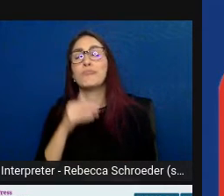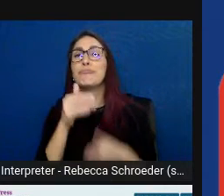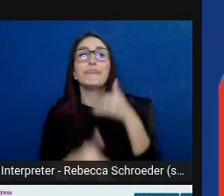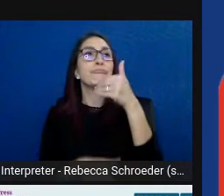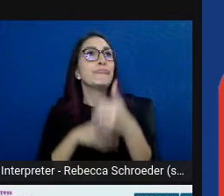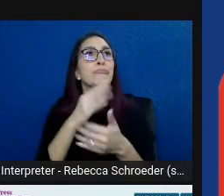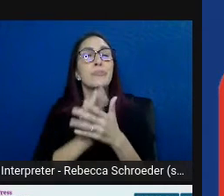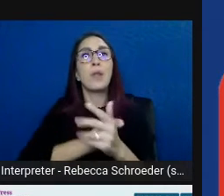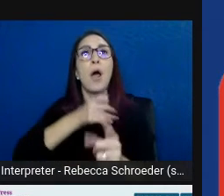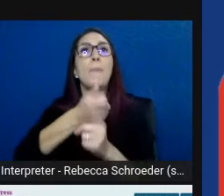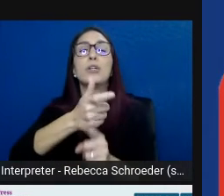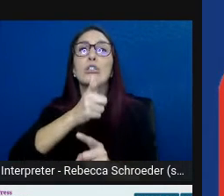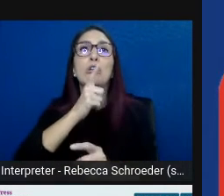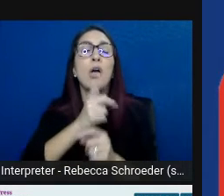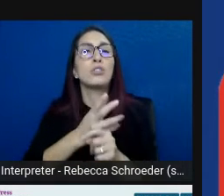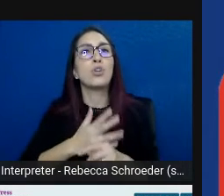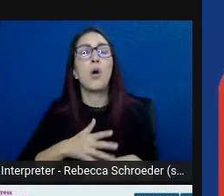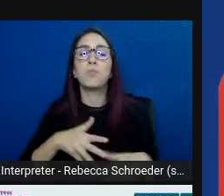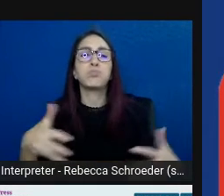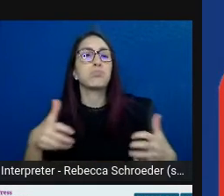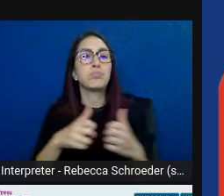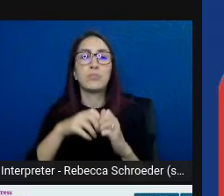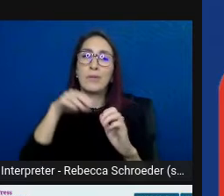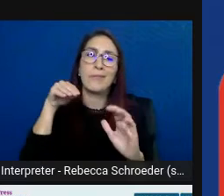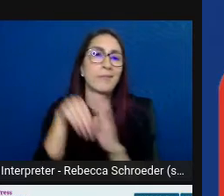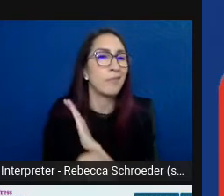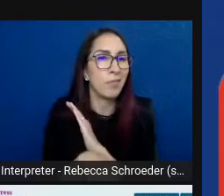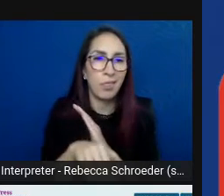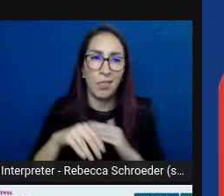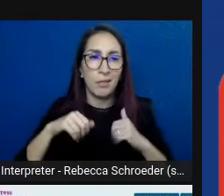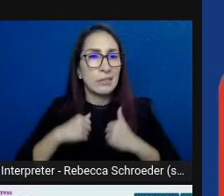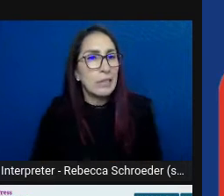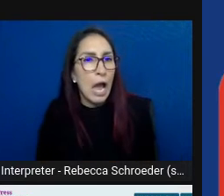or maybe they got stung by a bee in the face and they can't see from one eye.